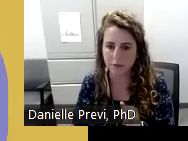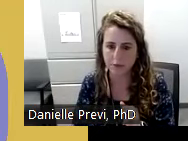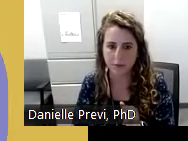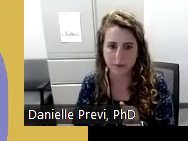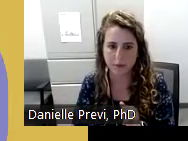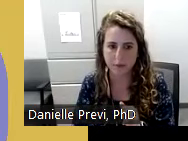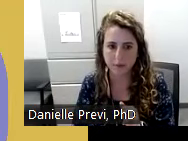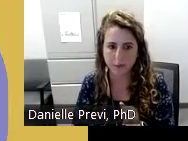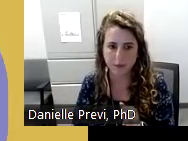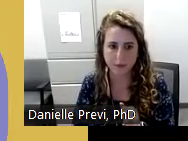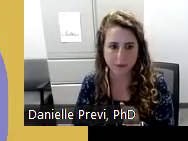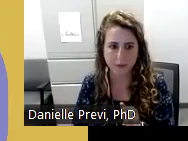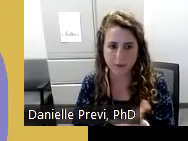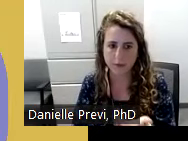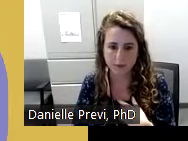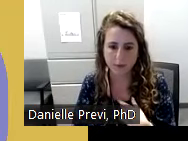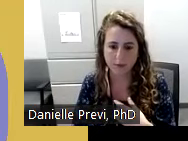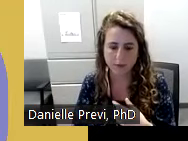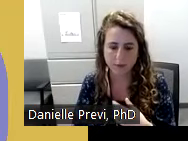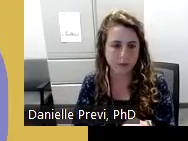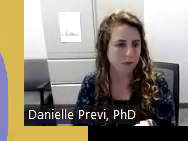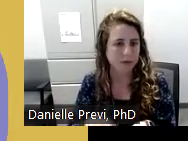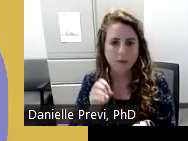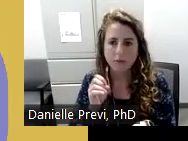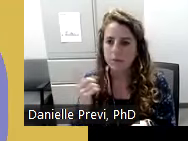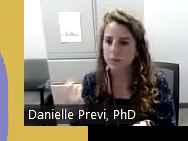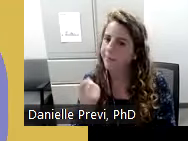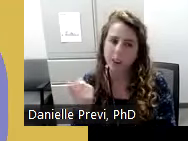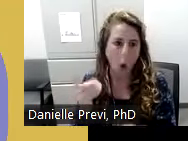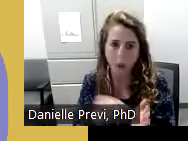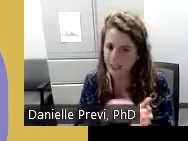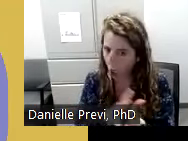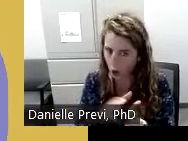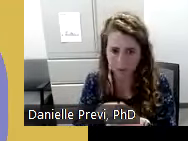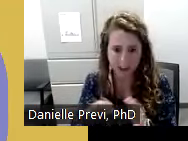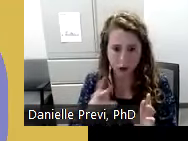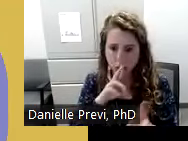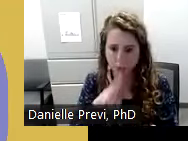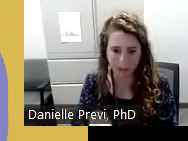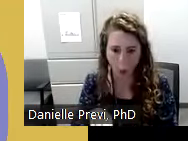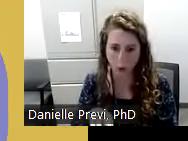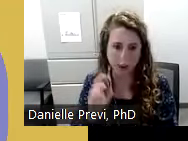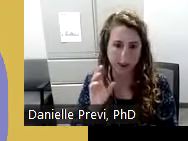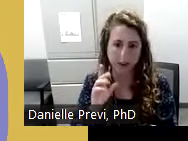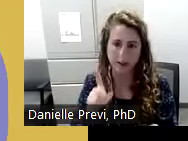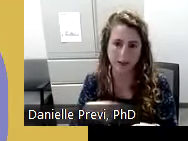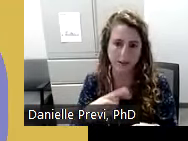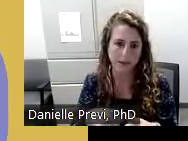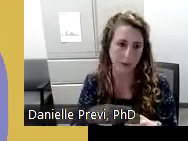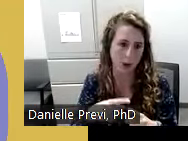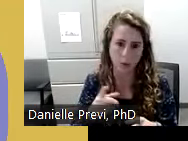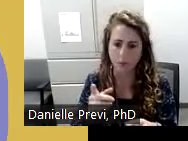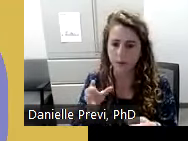your situation they can be very useful and might need to be requested. You always want to document